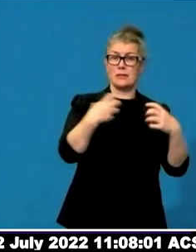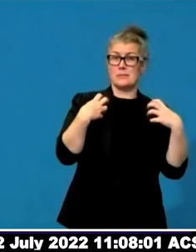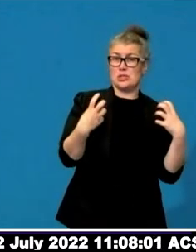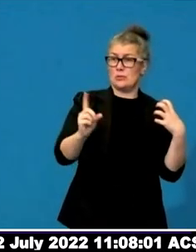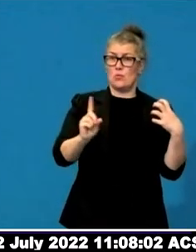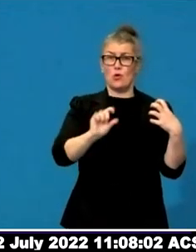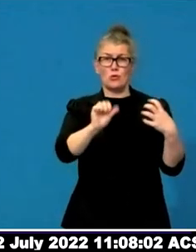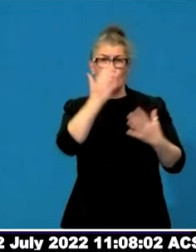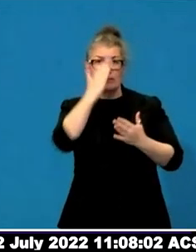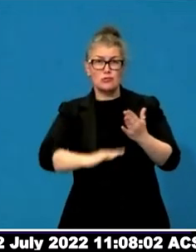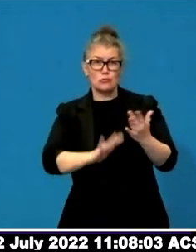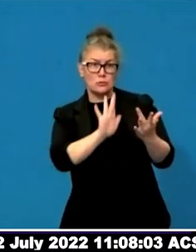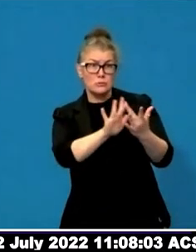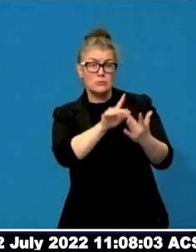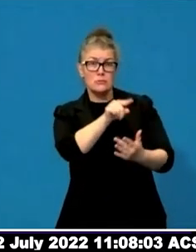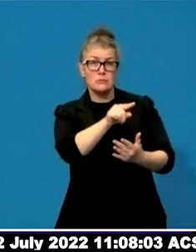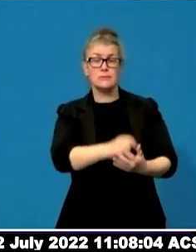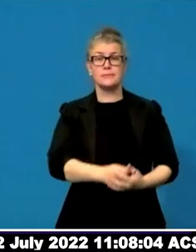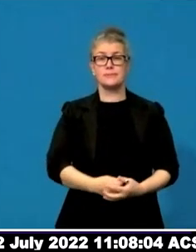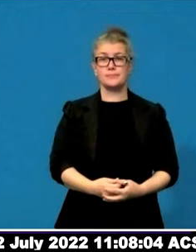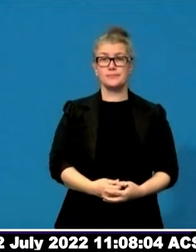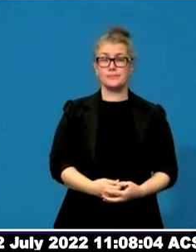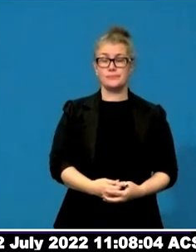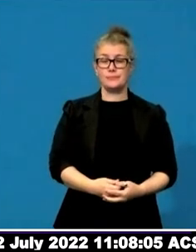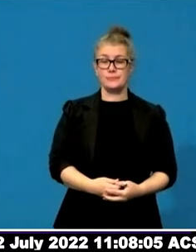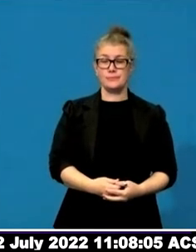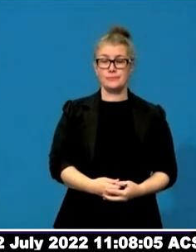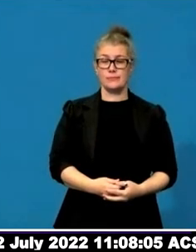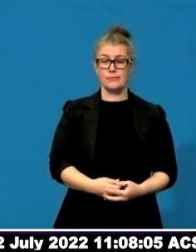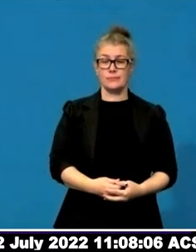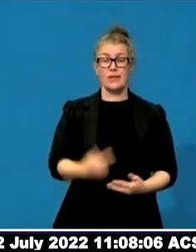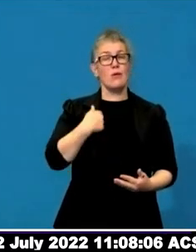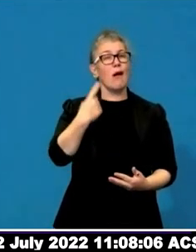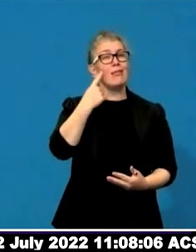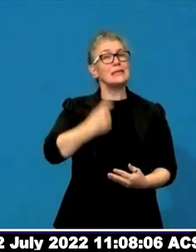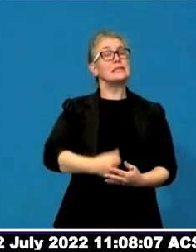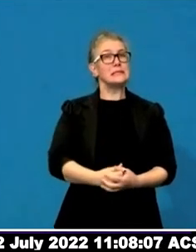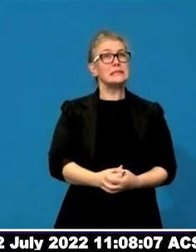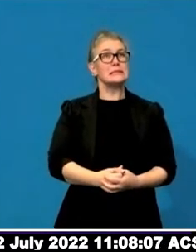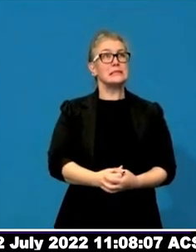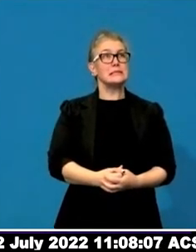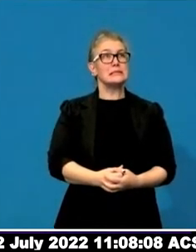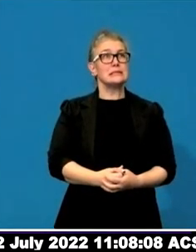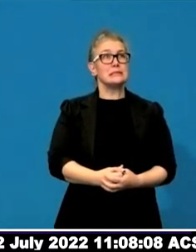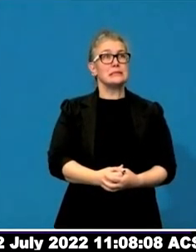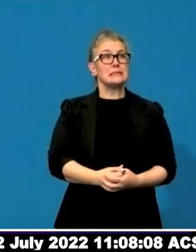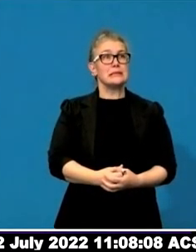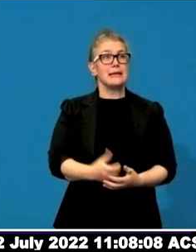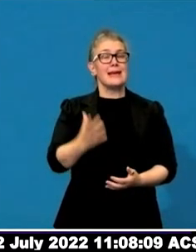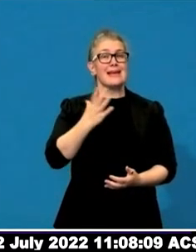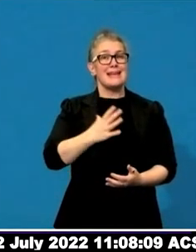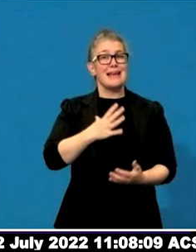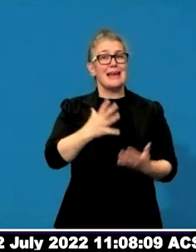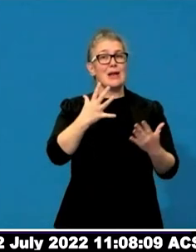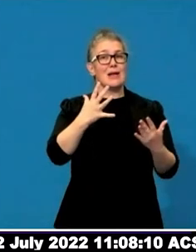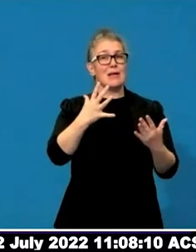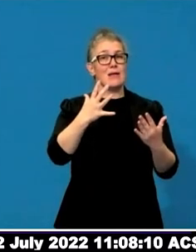I think there's a long way to go in terms of responsiveness